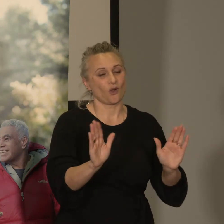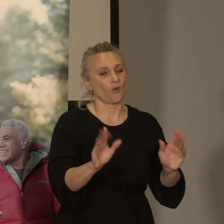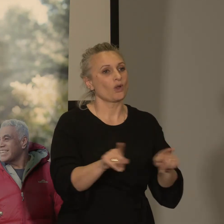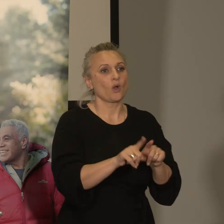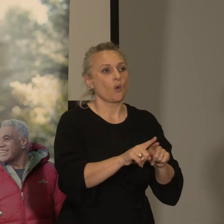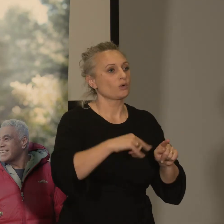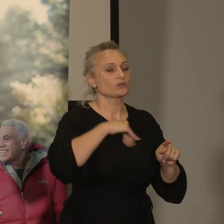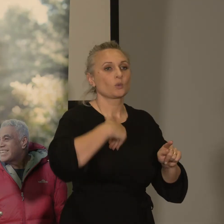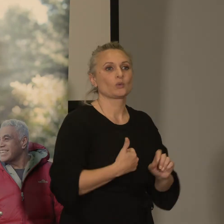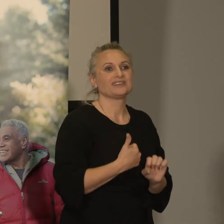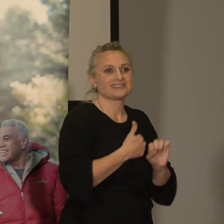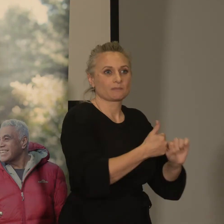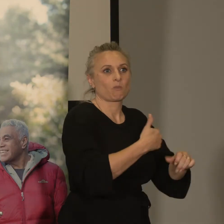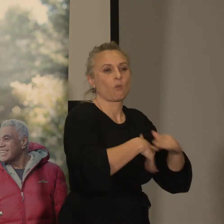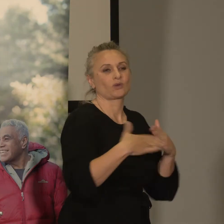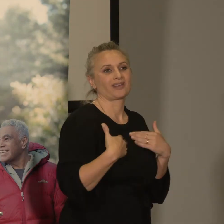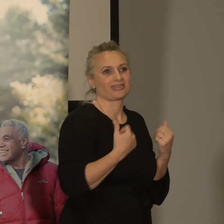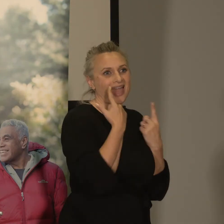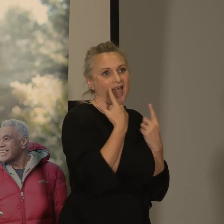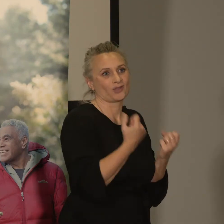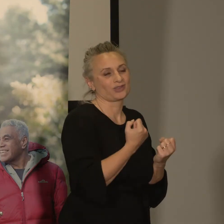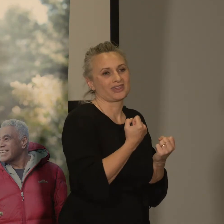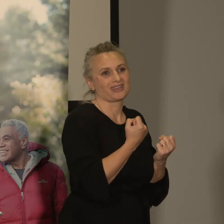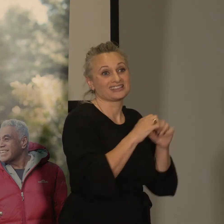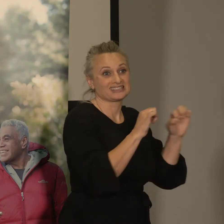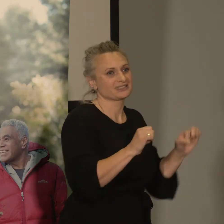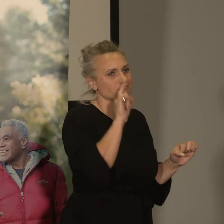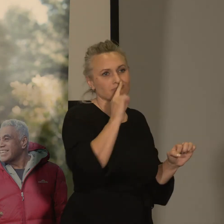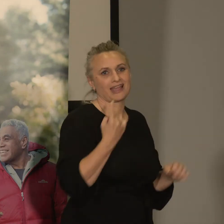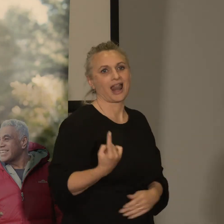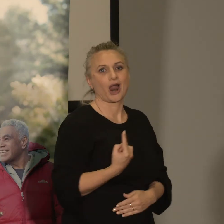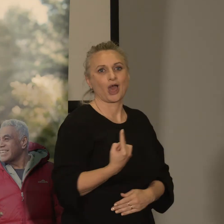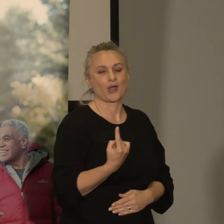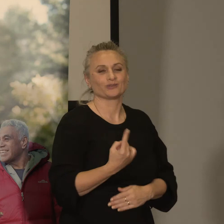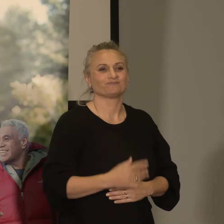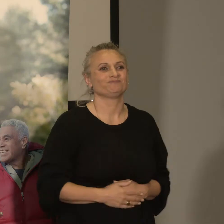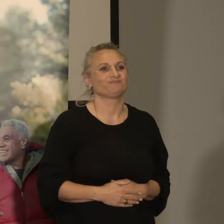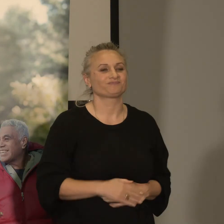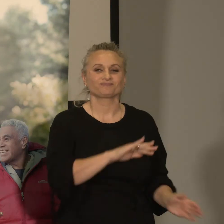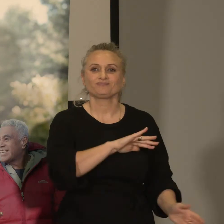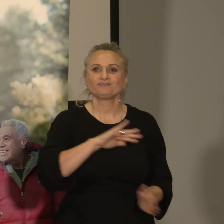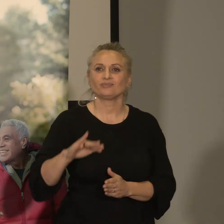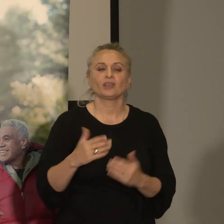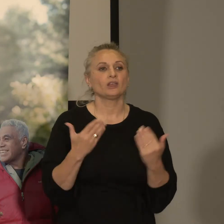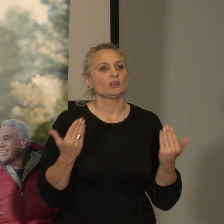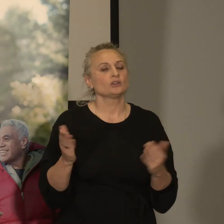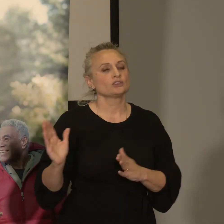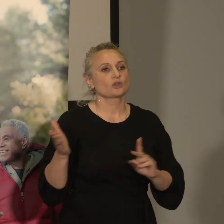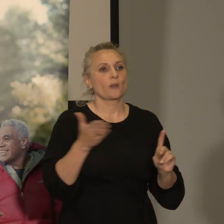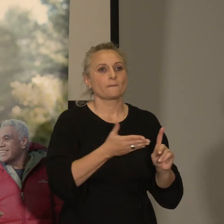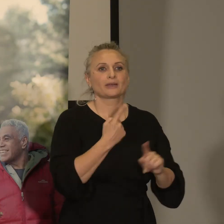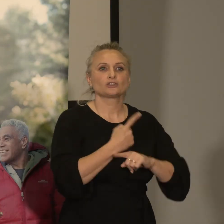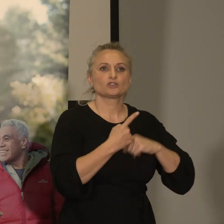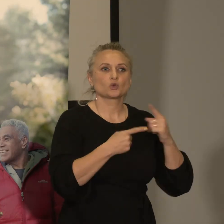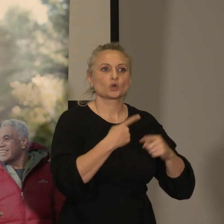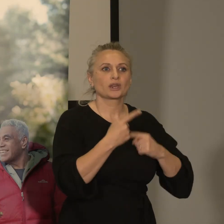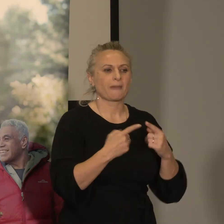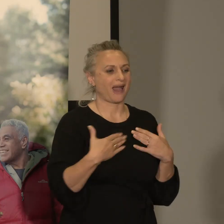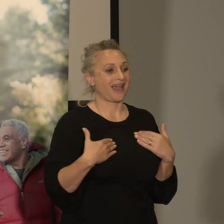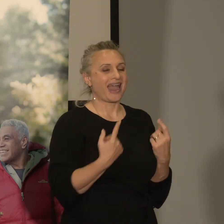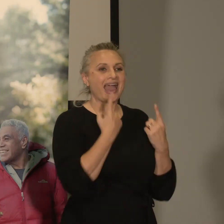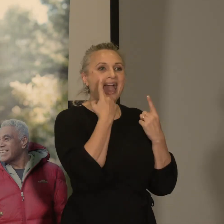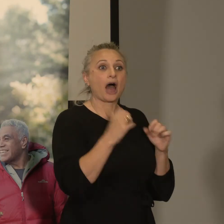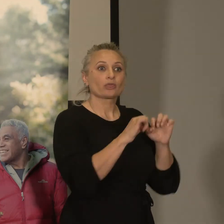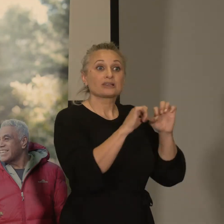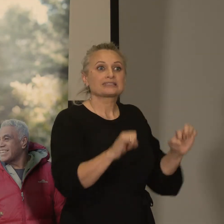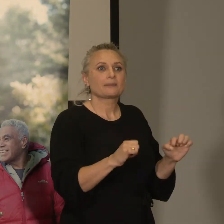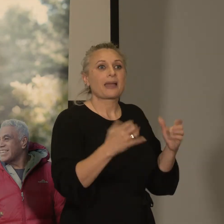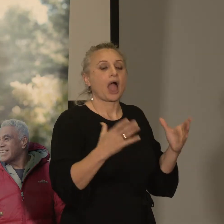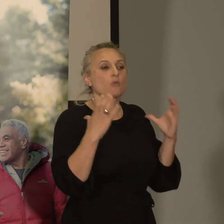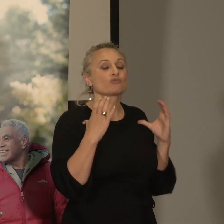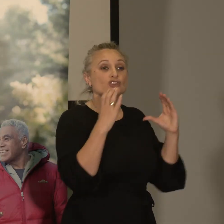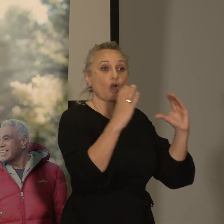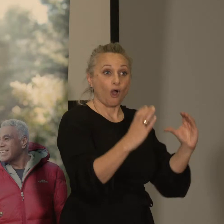alone.